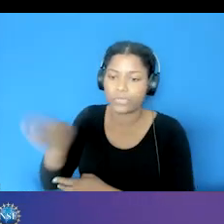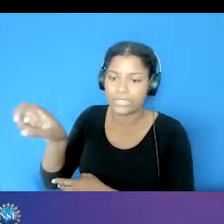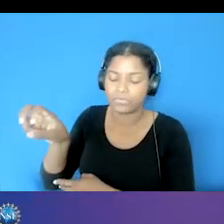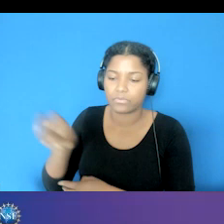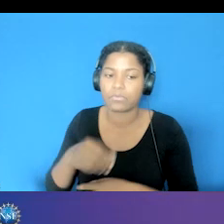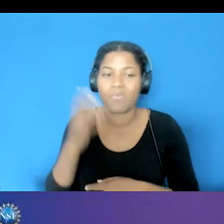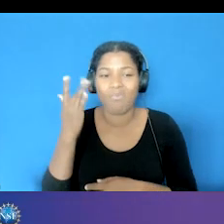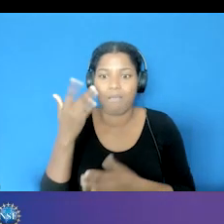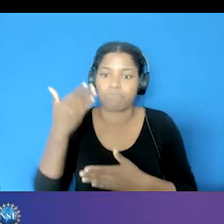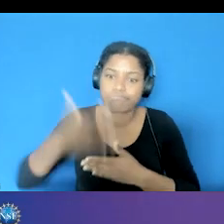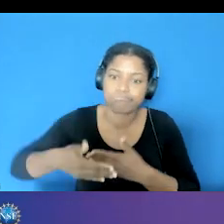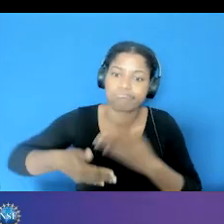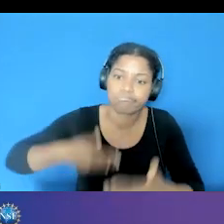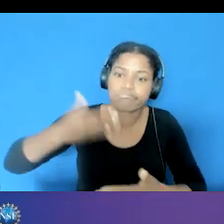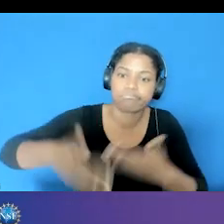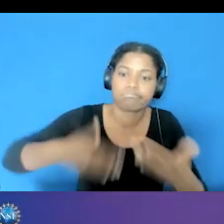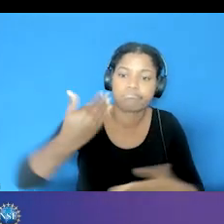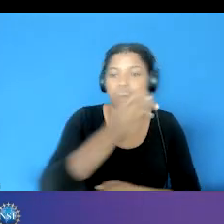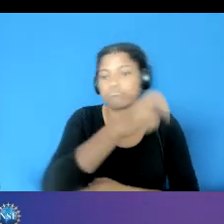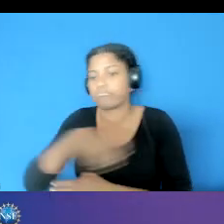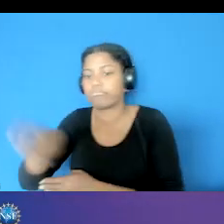It's a mechanism to move an award from one organization to another,